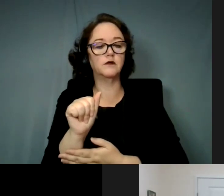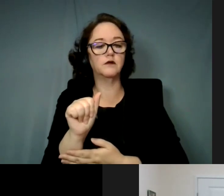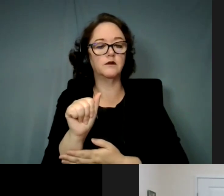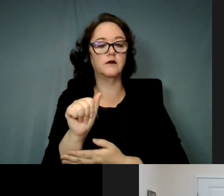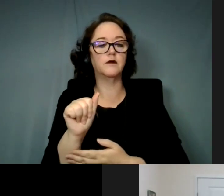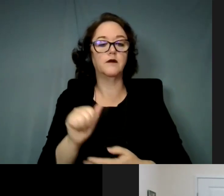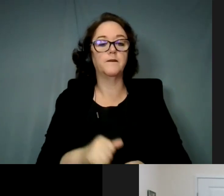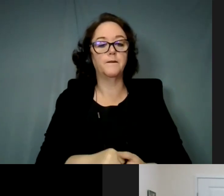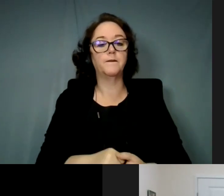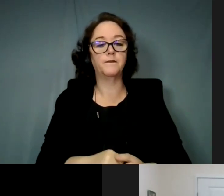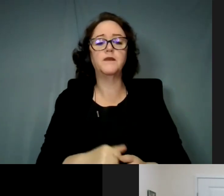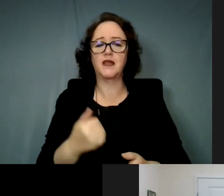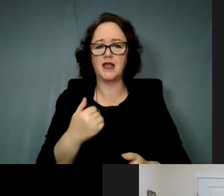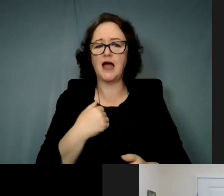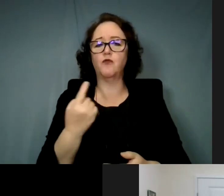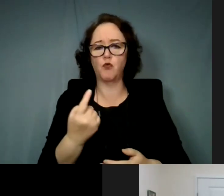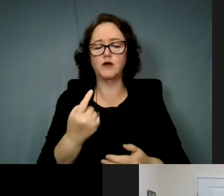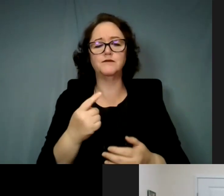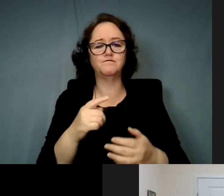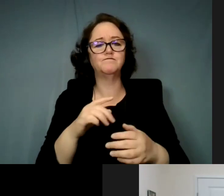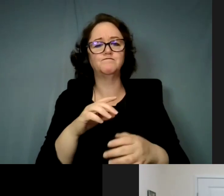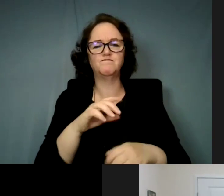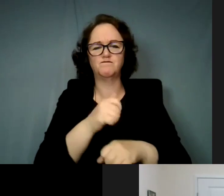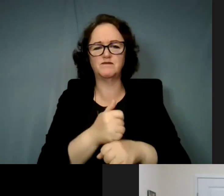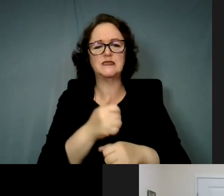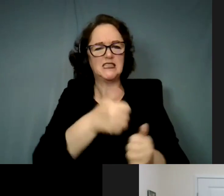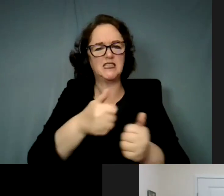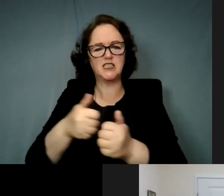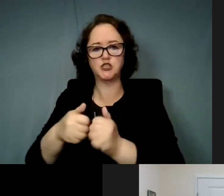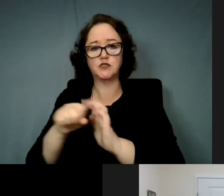and we have a center in Cincinnati. So I took a